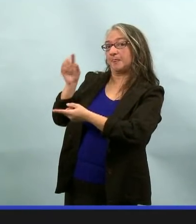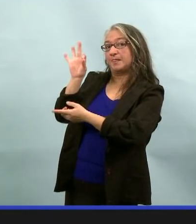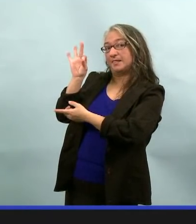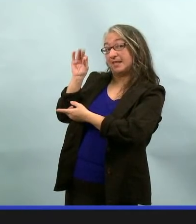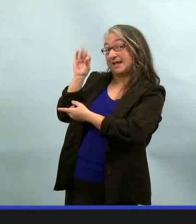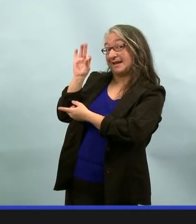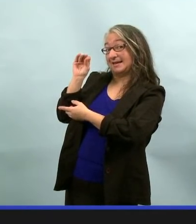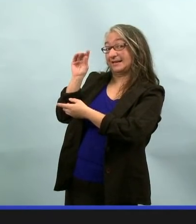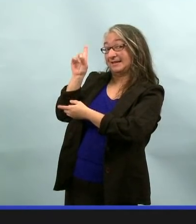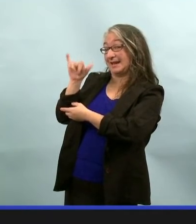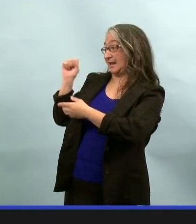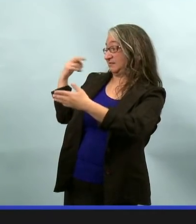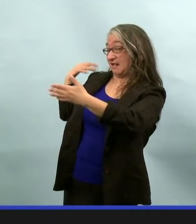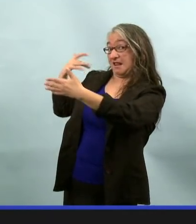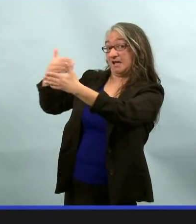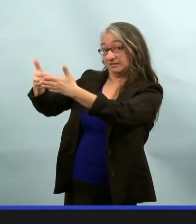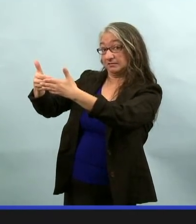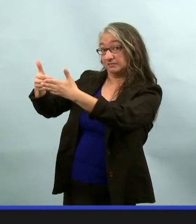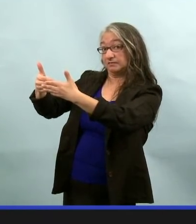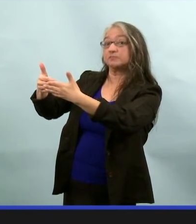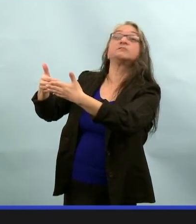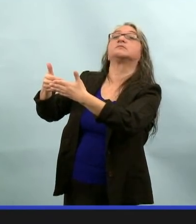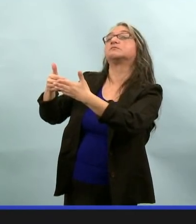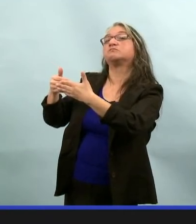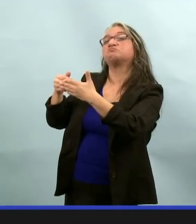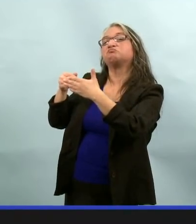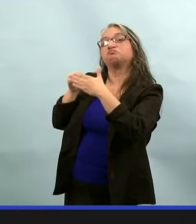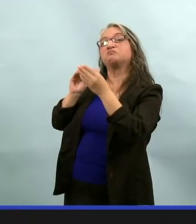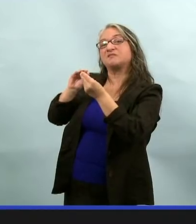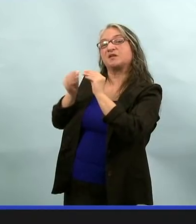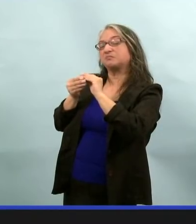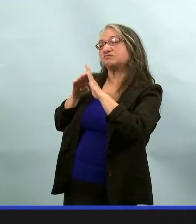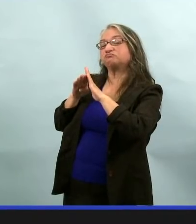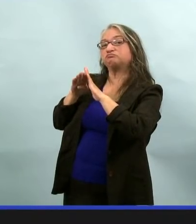but uh it was interesting to see where they were trending upward the fastest